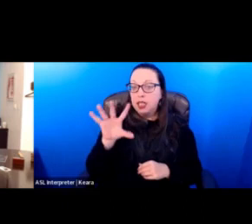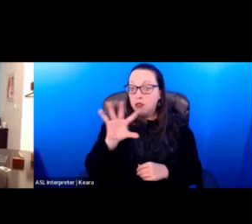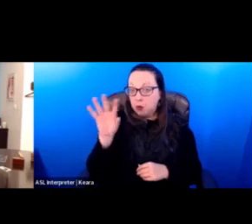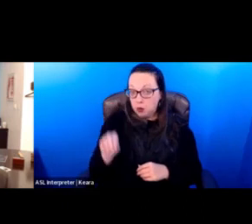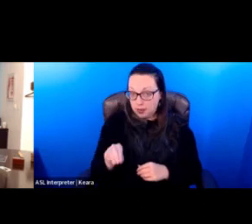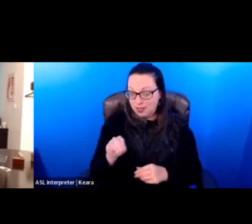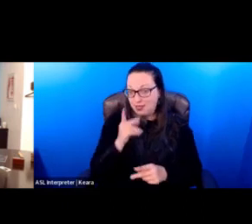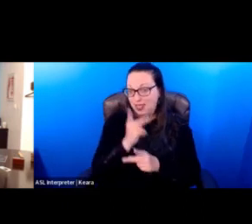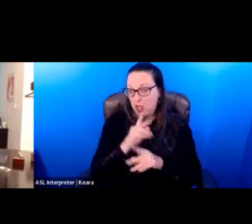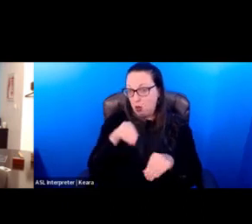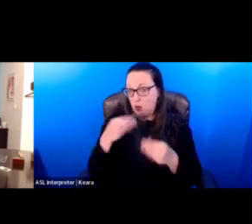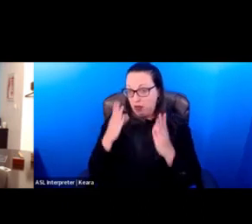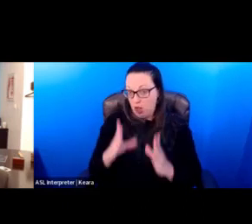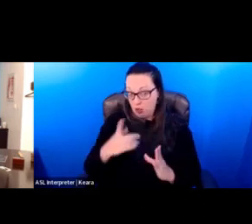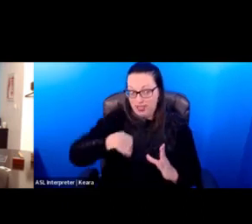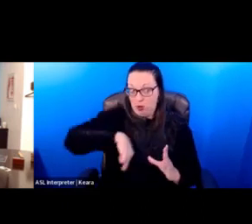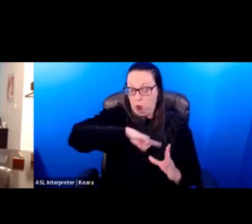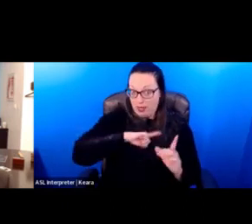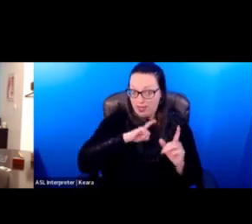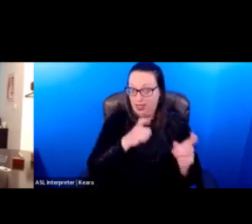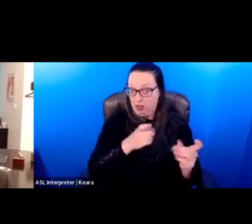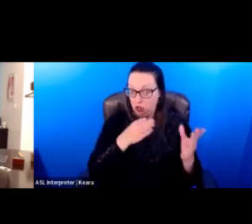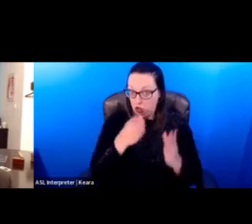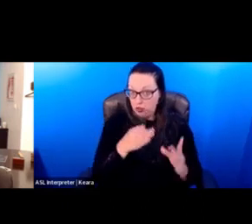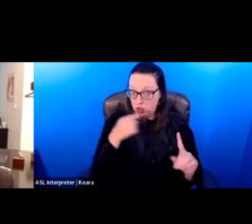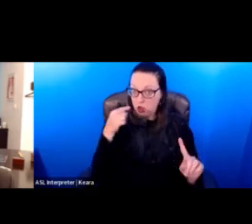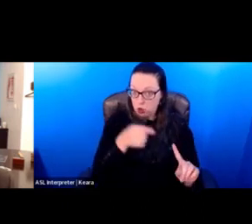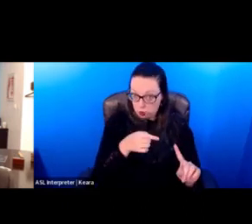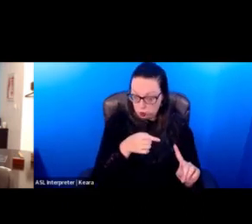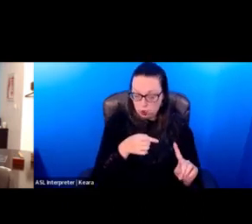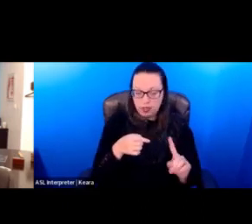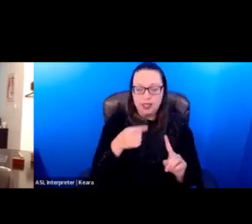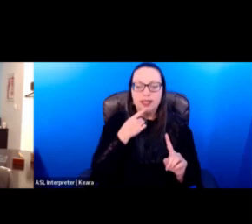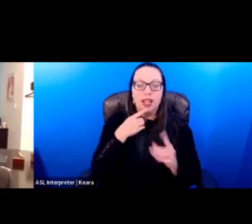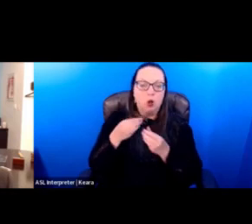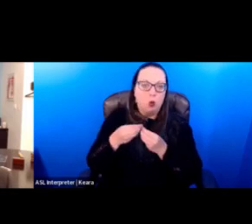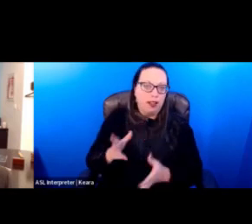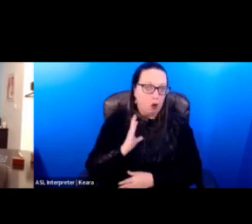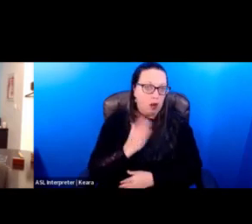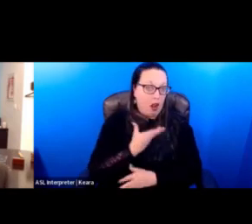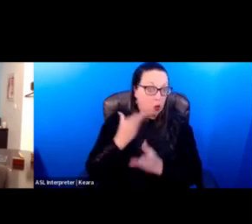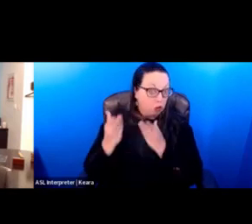that we're providing services to have indicated that without our services, they would most likely